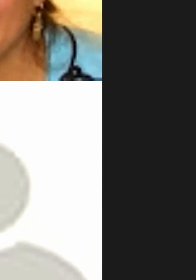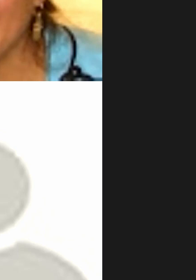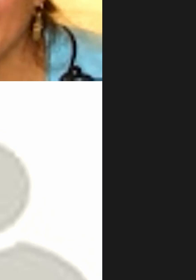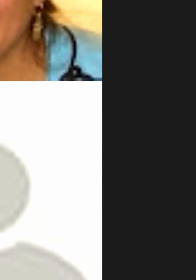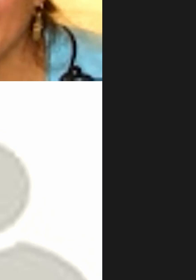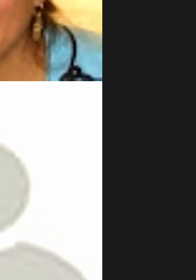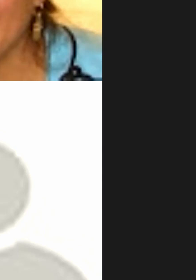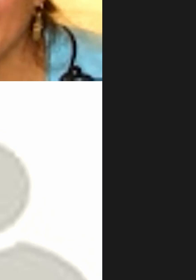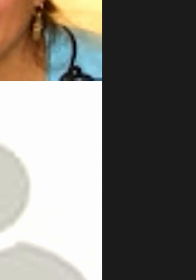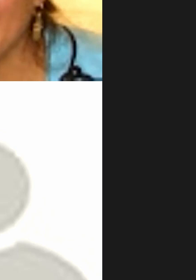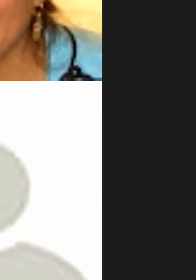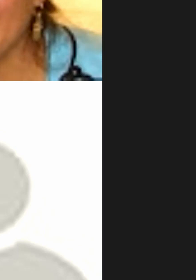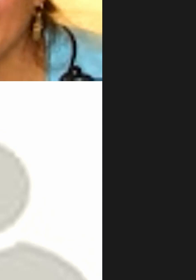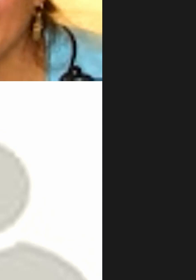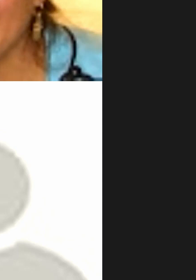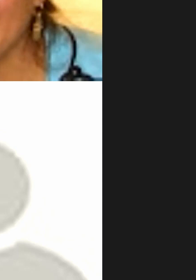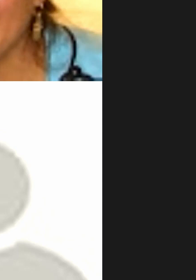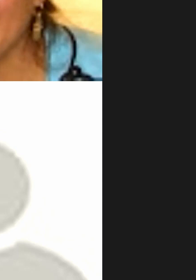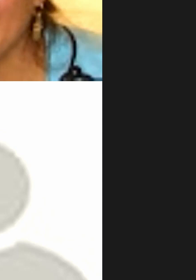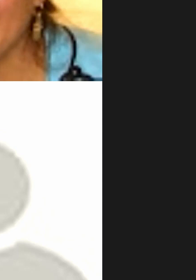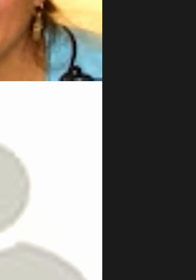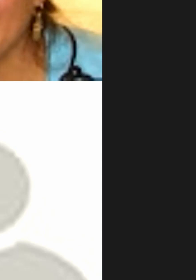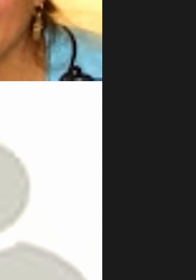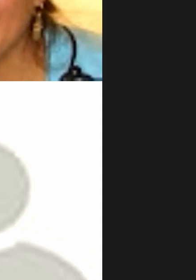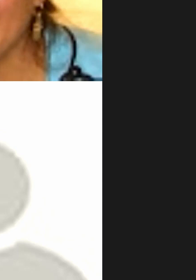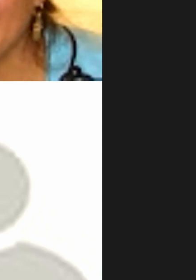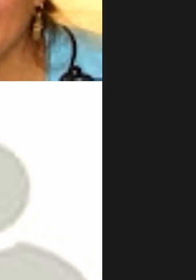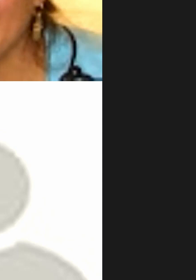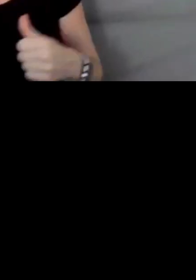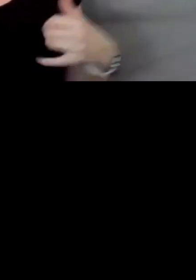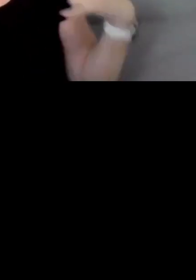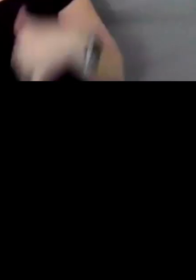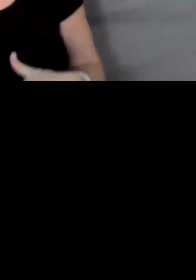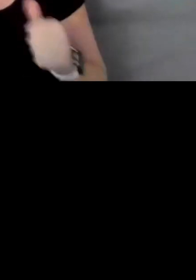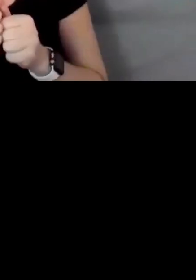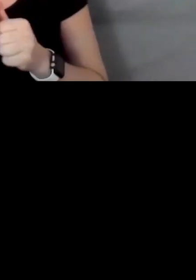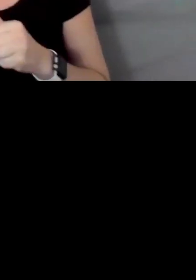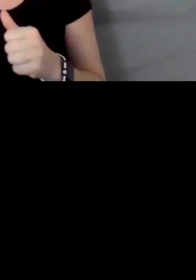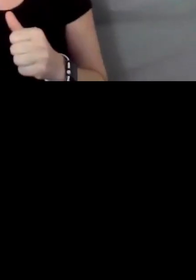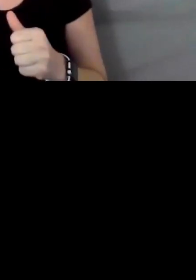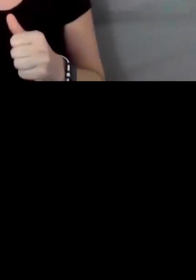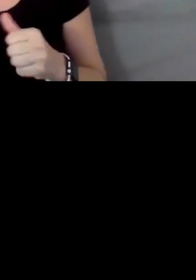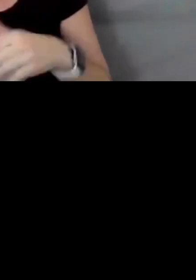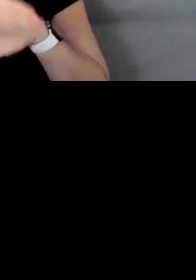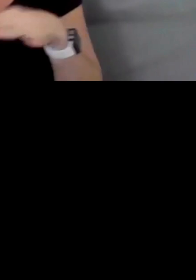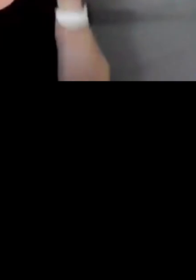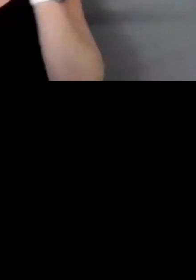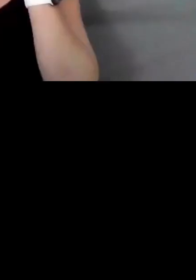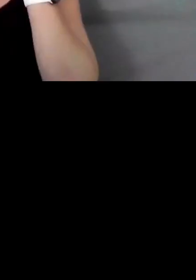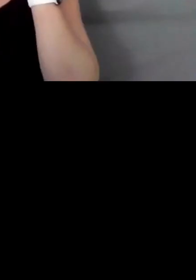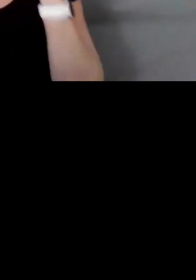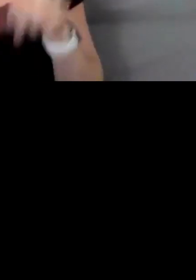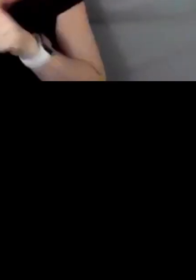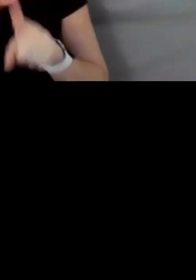black shirt, green sweater, koa wood earrings, joining you today from the home office. Behind me,